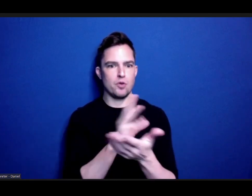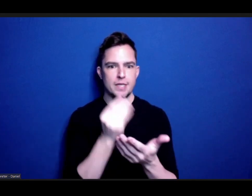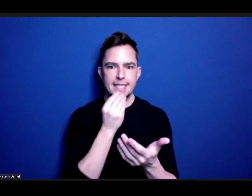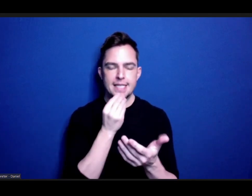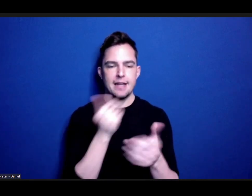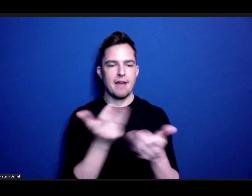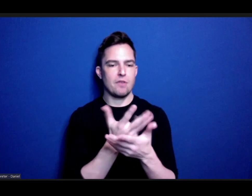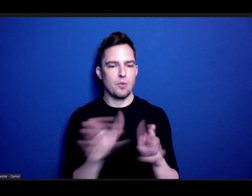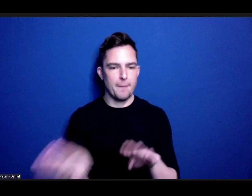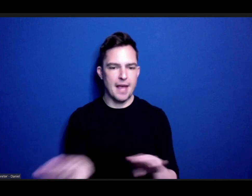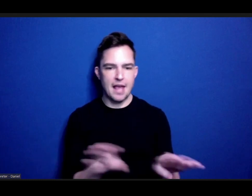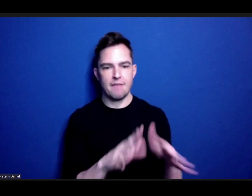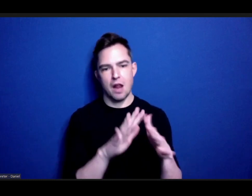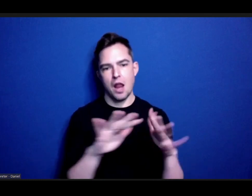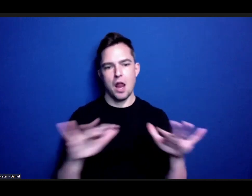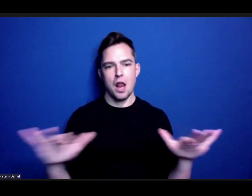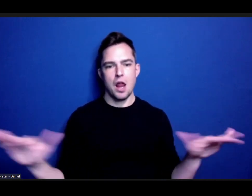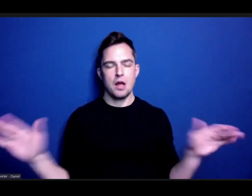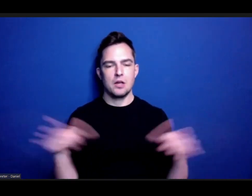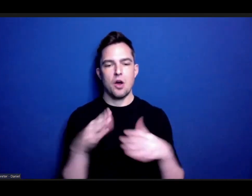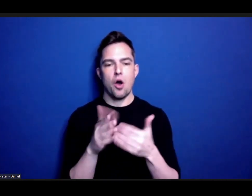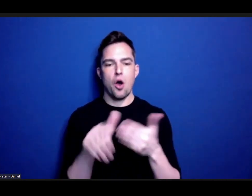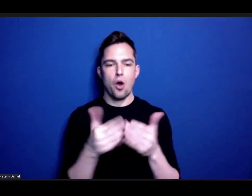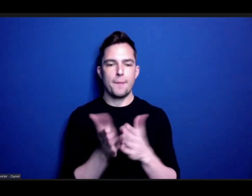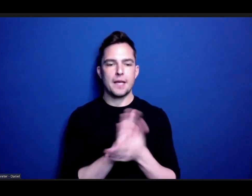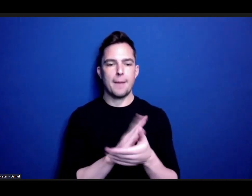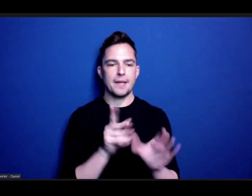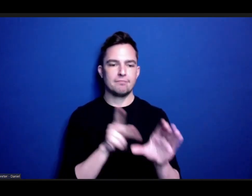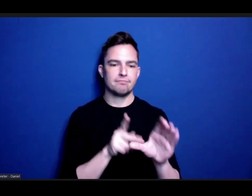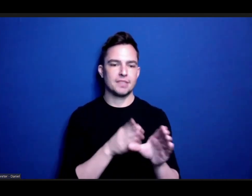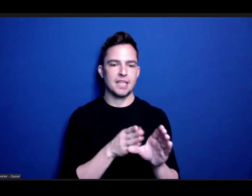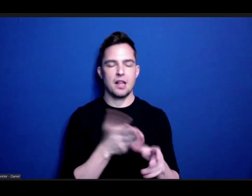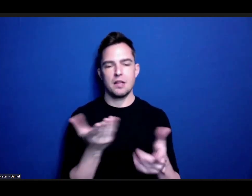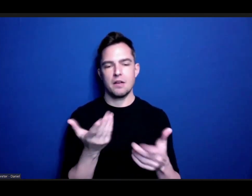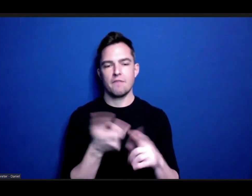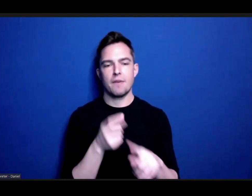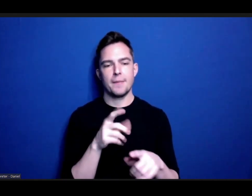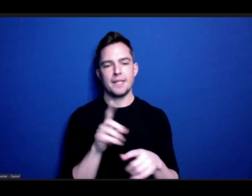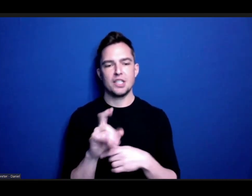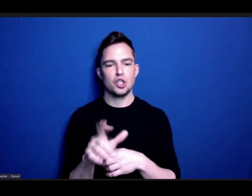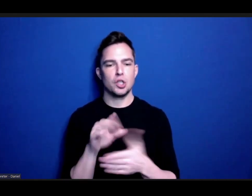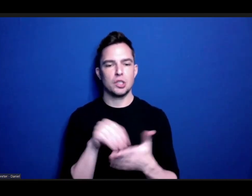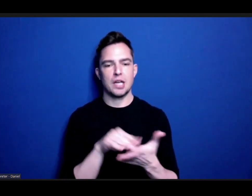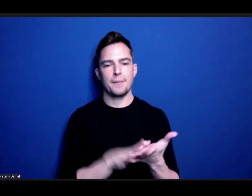all of these things are now being psychologised from digital documentation, essentially. And